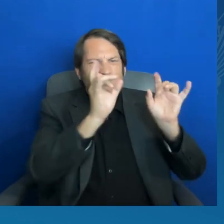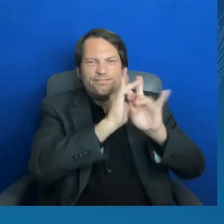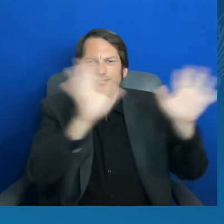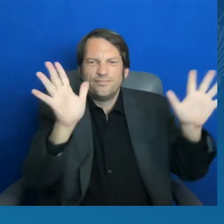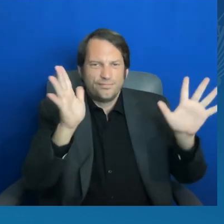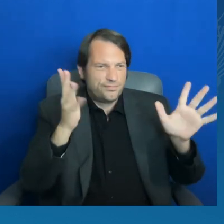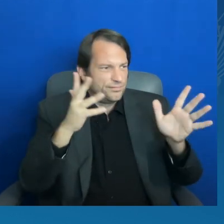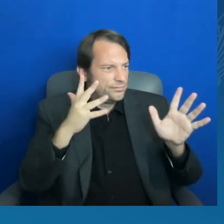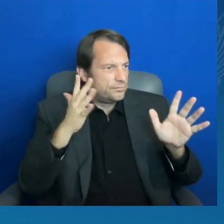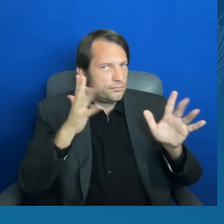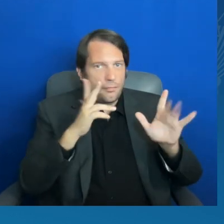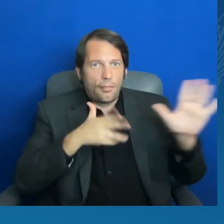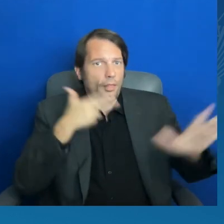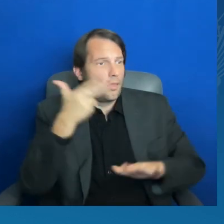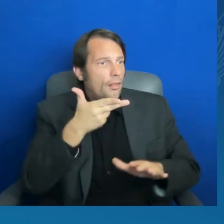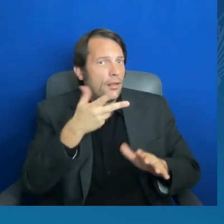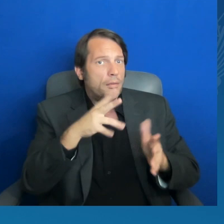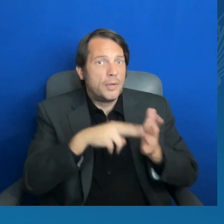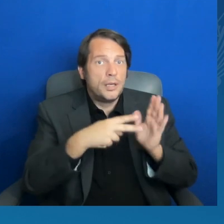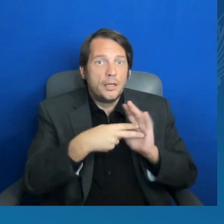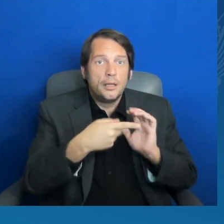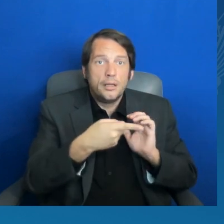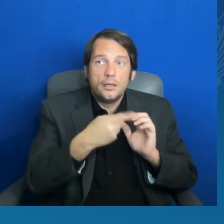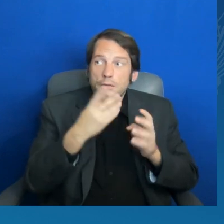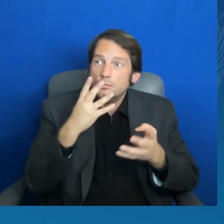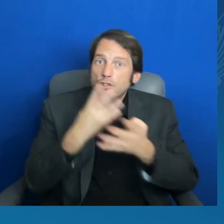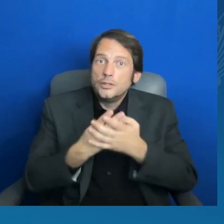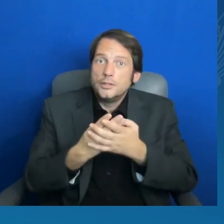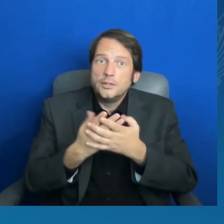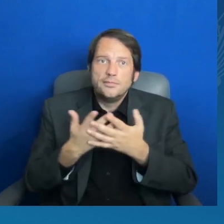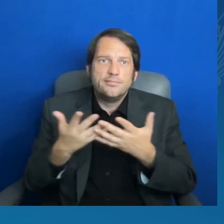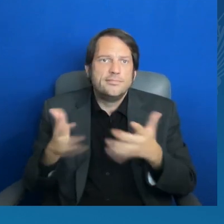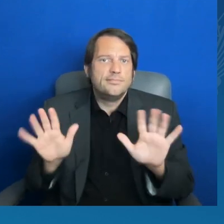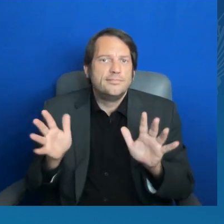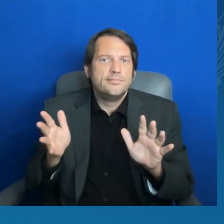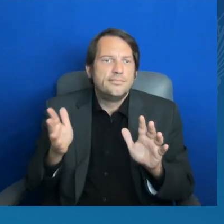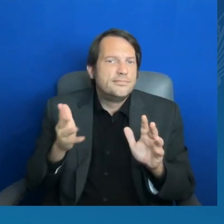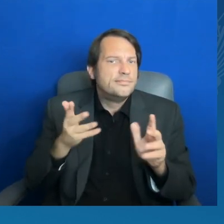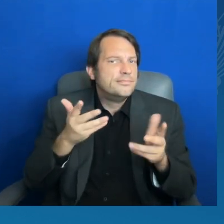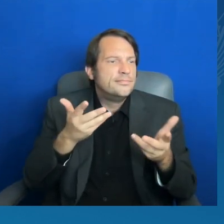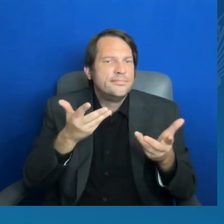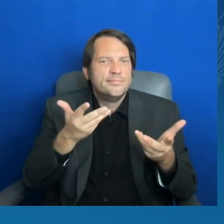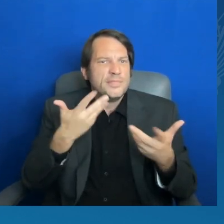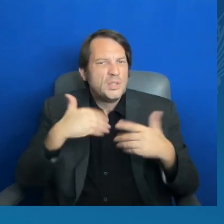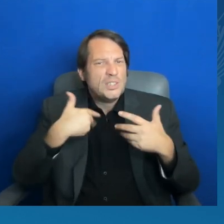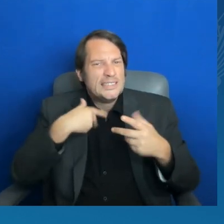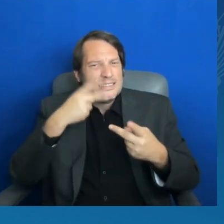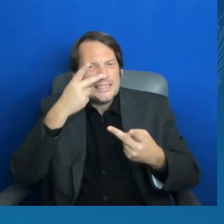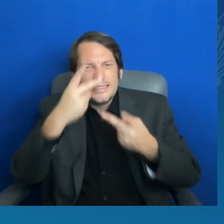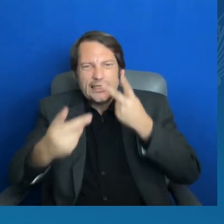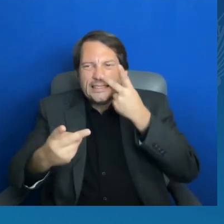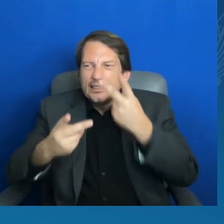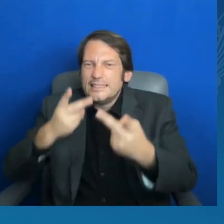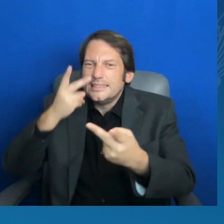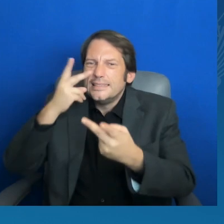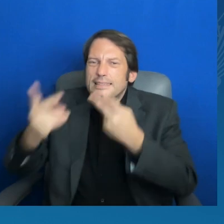And you've been working so hard for gun safety all this time. I -- and you've seen the changes in it. I'm just wondering how you're thinking about this issue